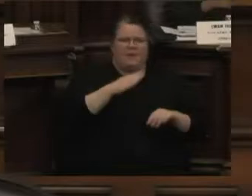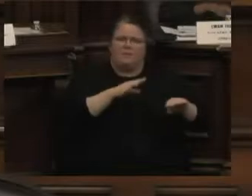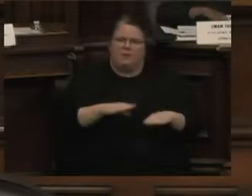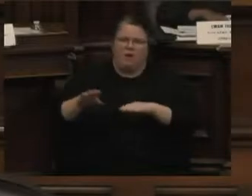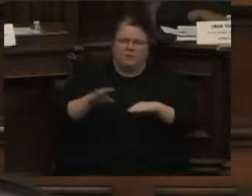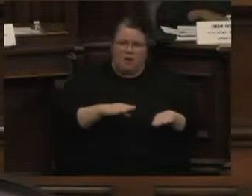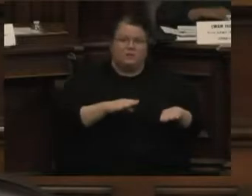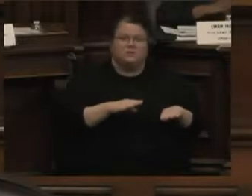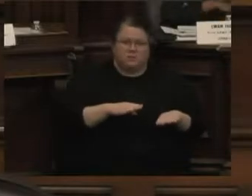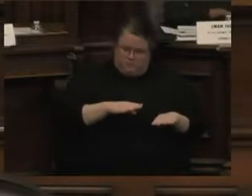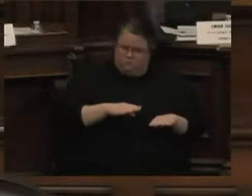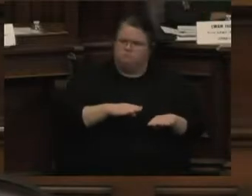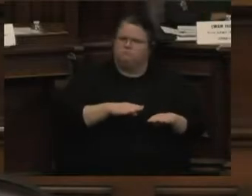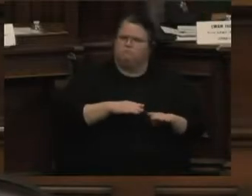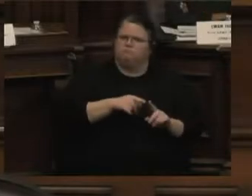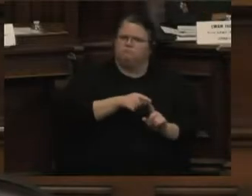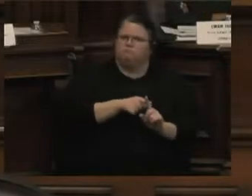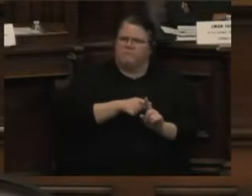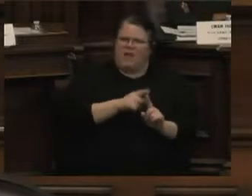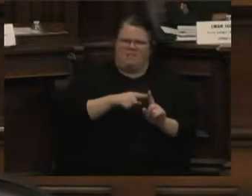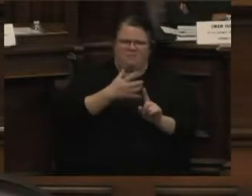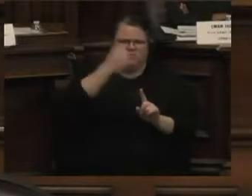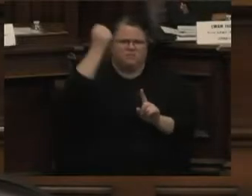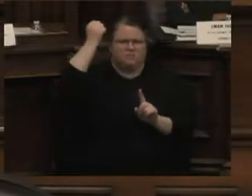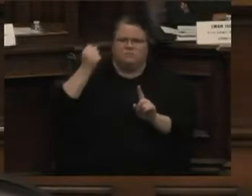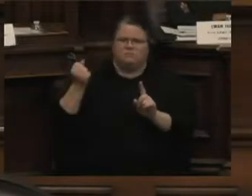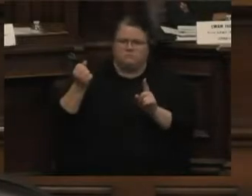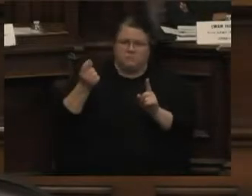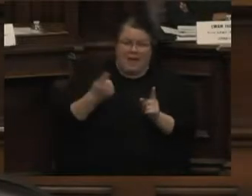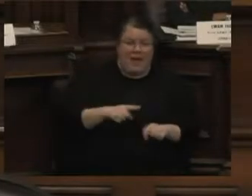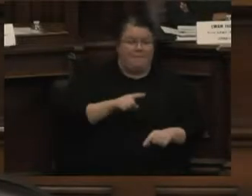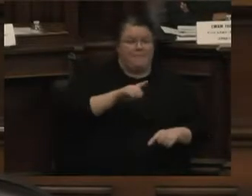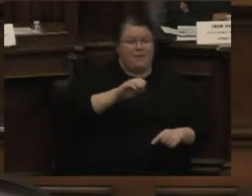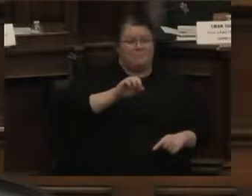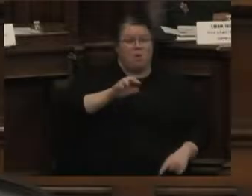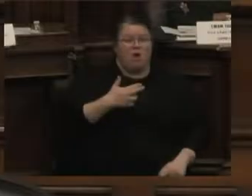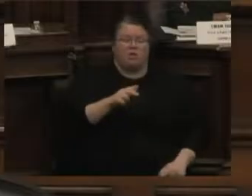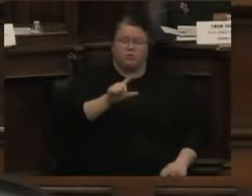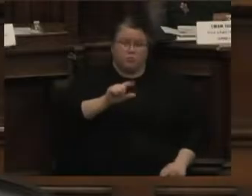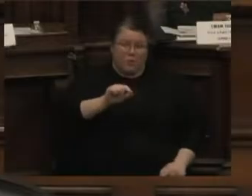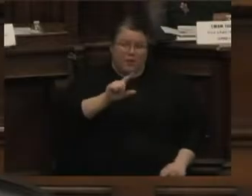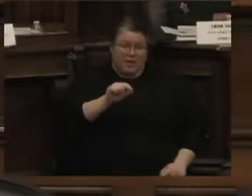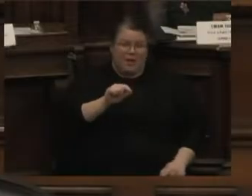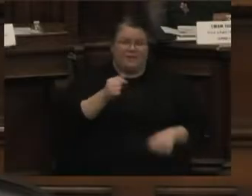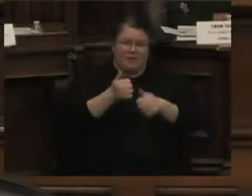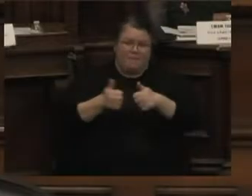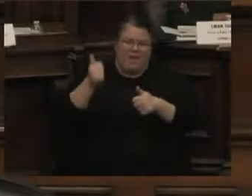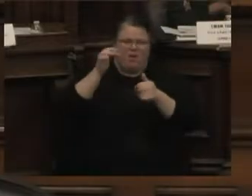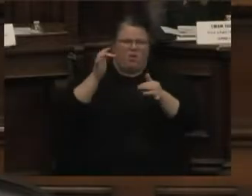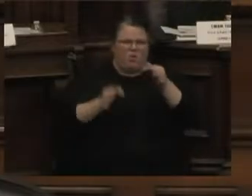conduct investigations of police misconduct. And while we